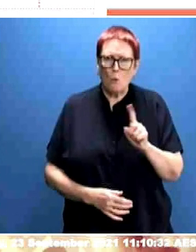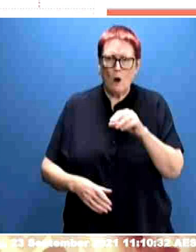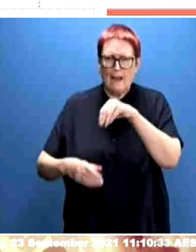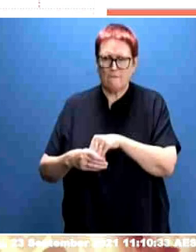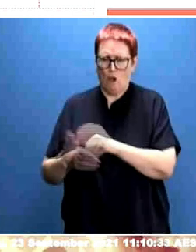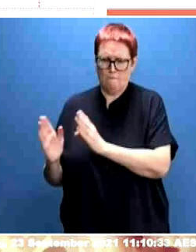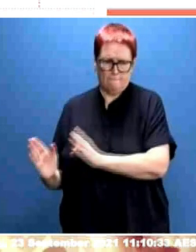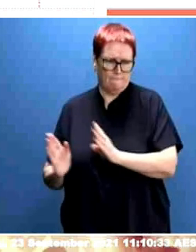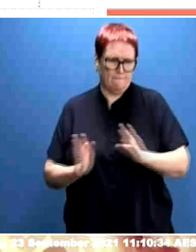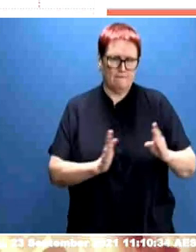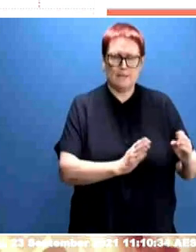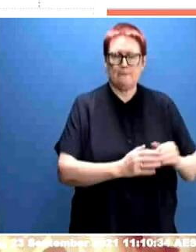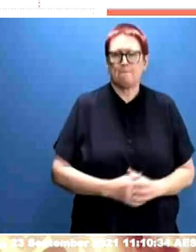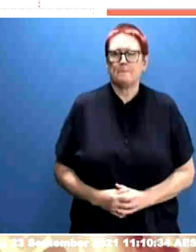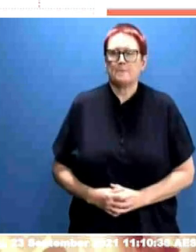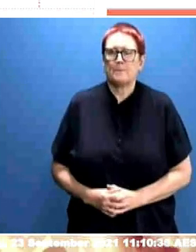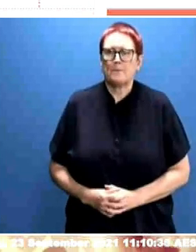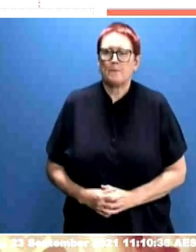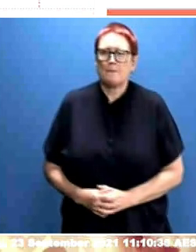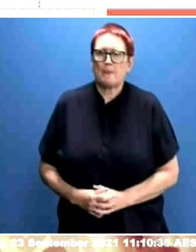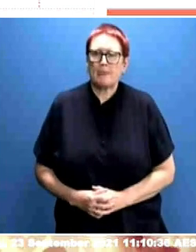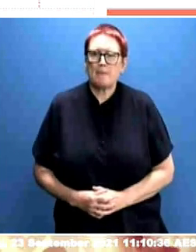In terms of what is actually happening,